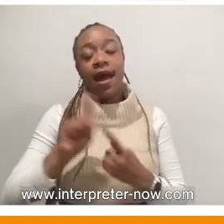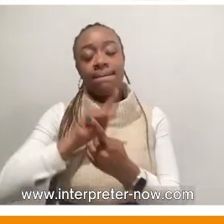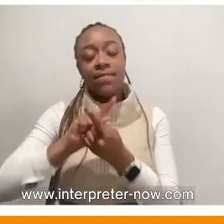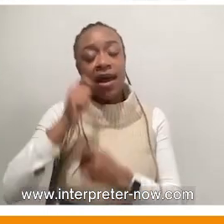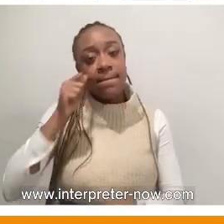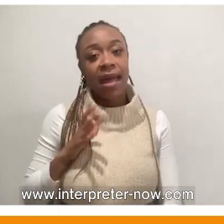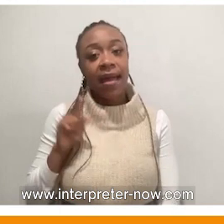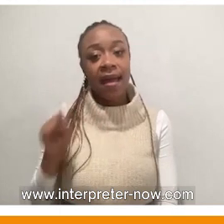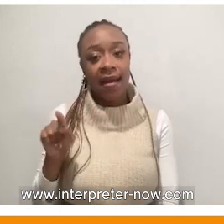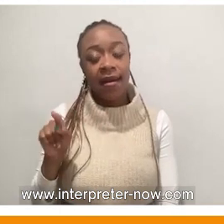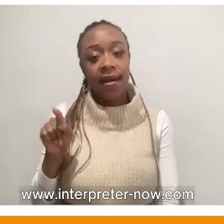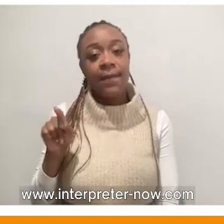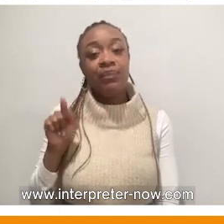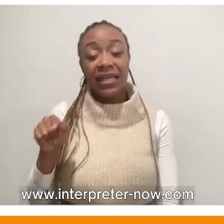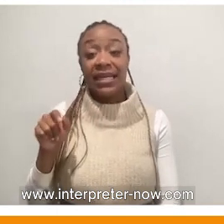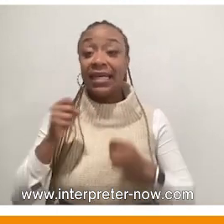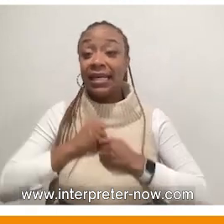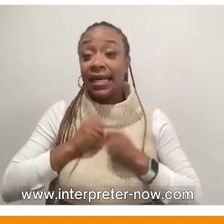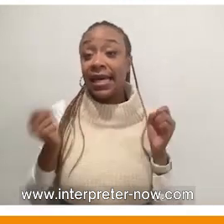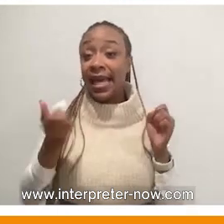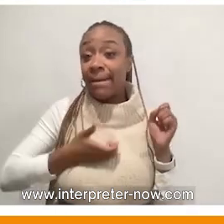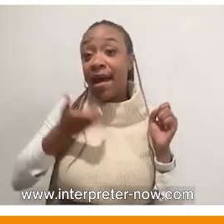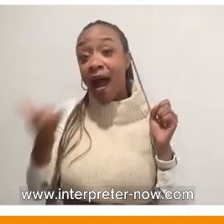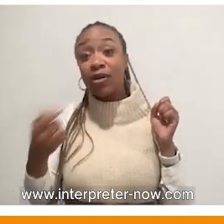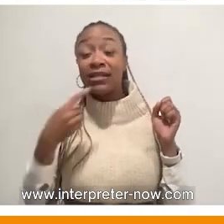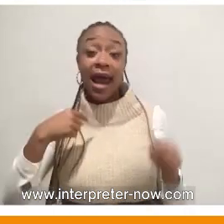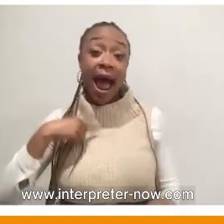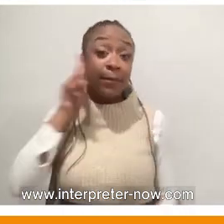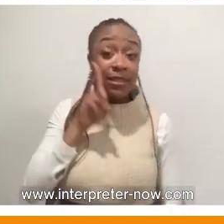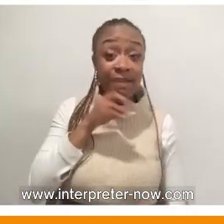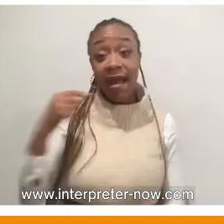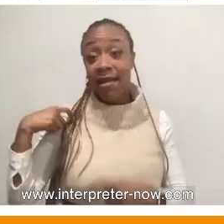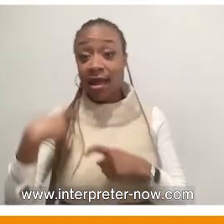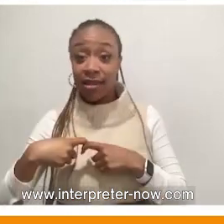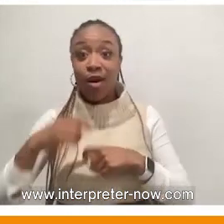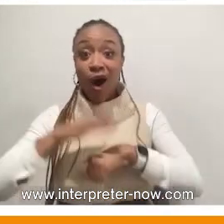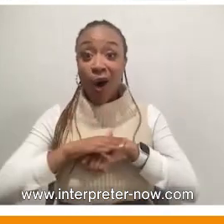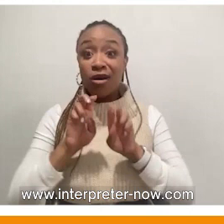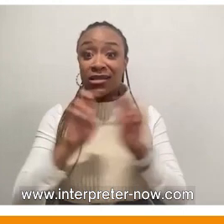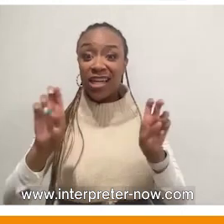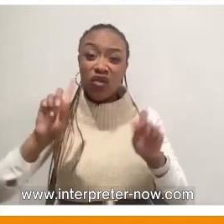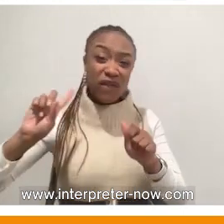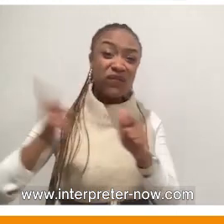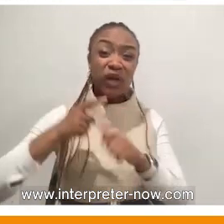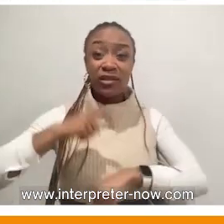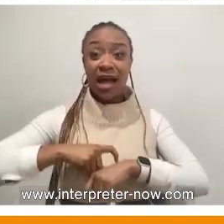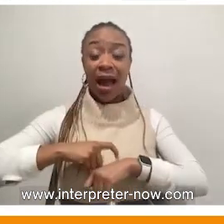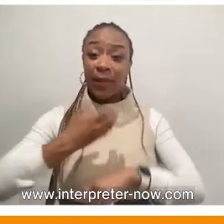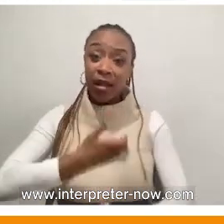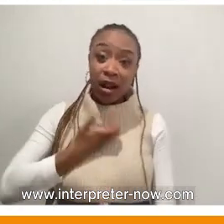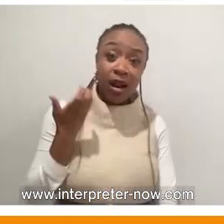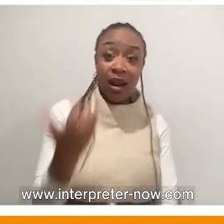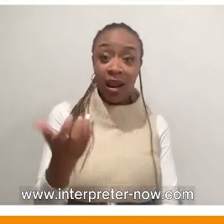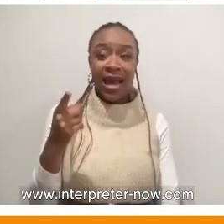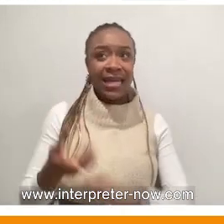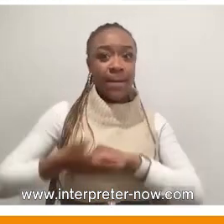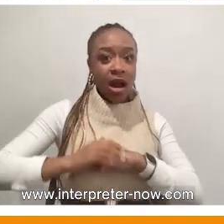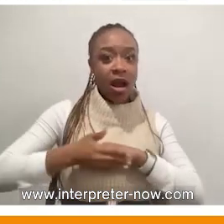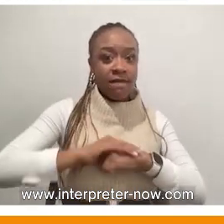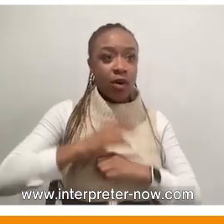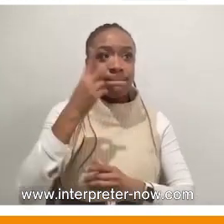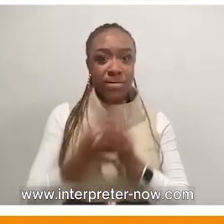I met a man who ended up coming out as deaf and Latino on stage for the first time, who